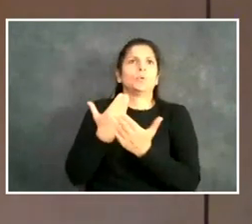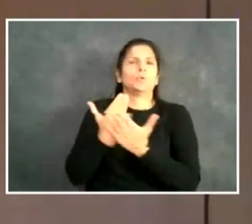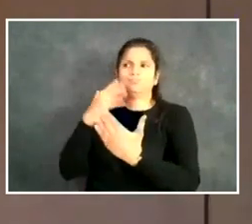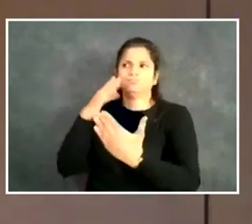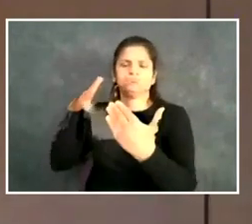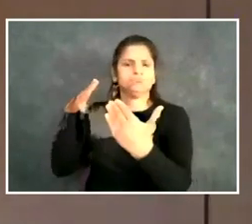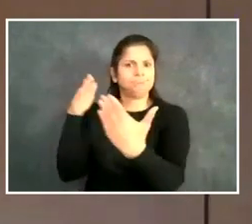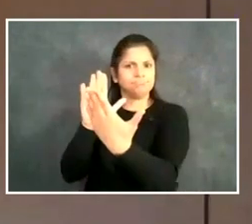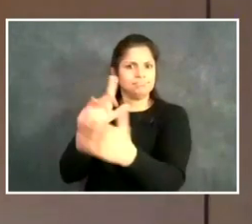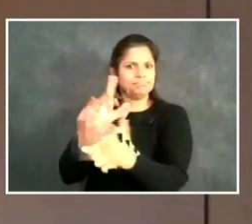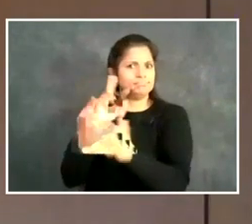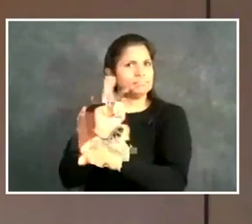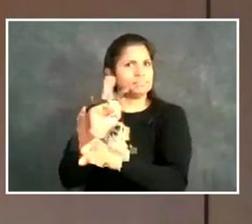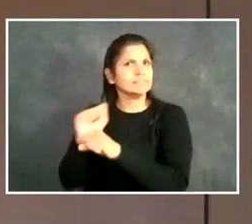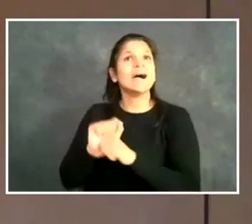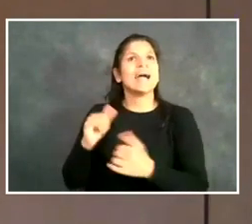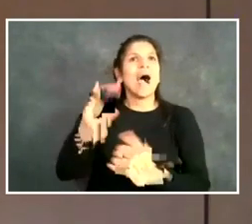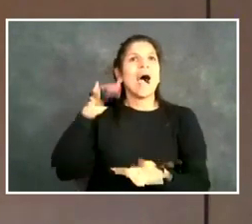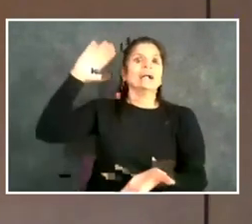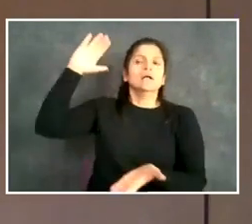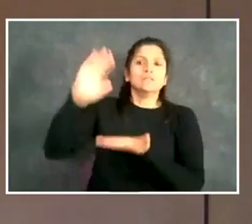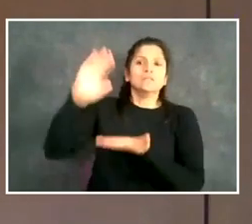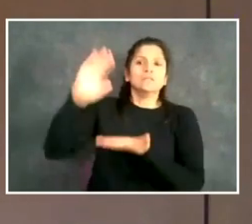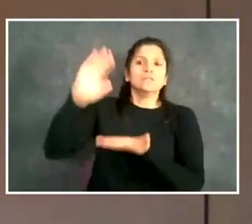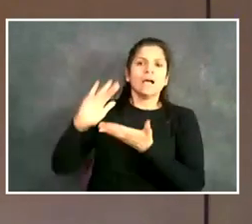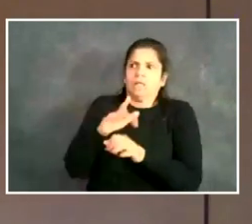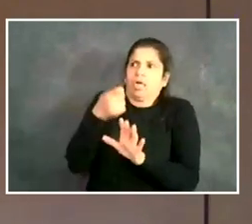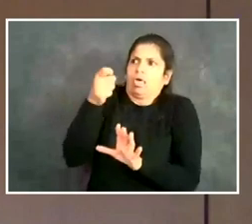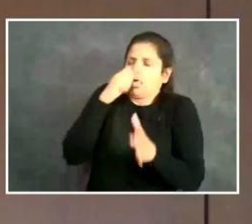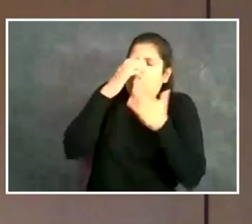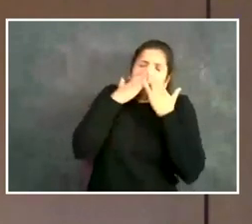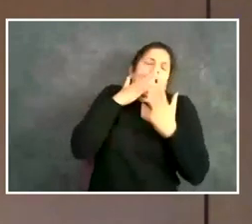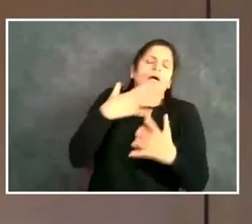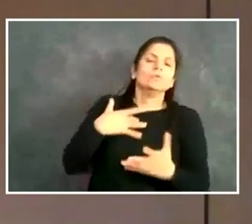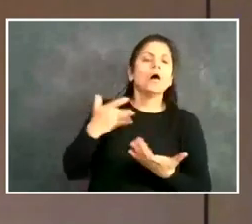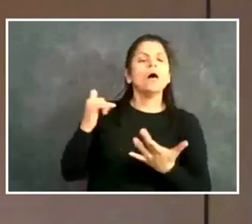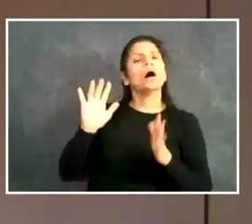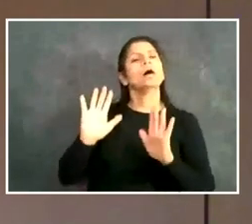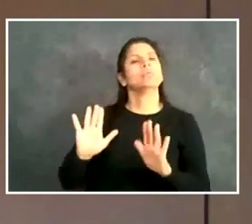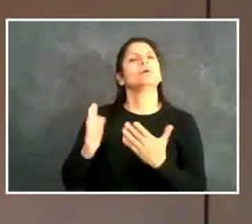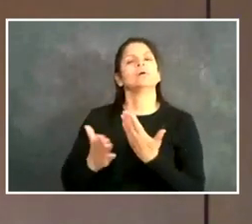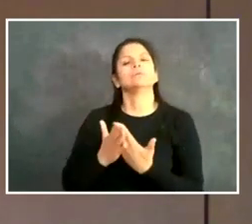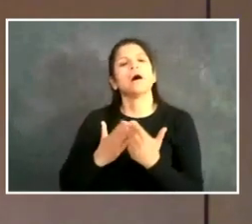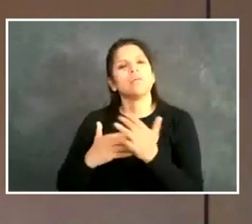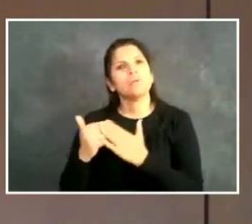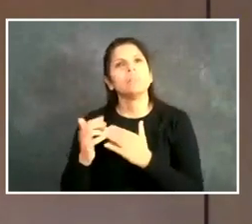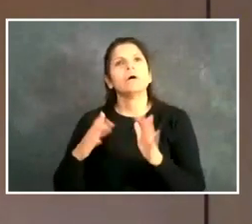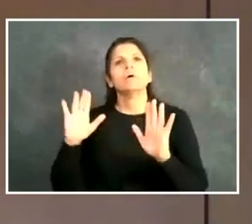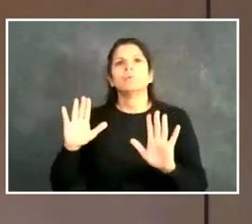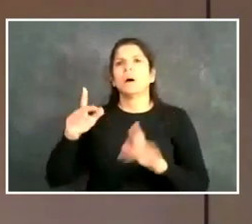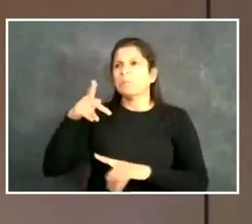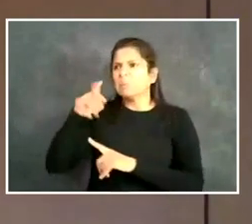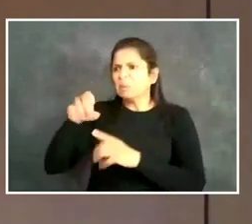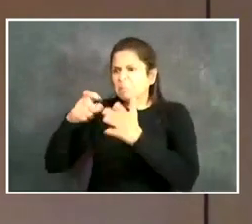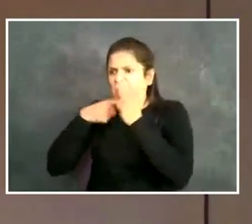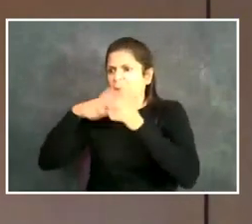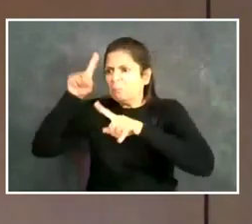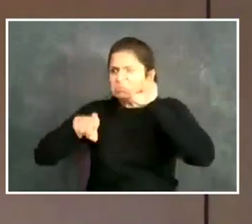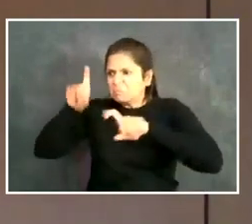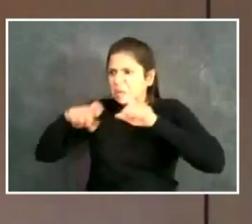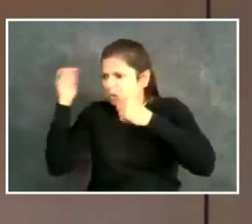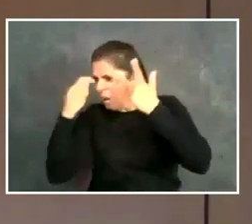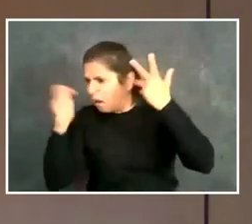SWABS, PUTTING LESS STRAIN ON